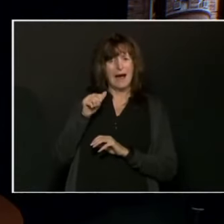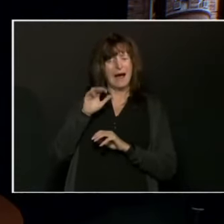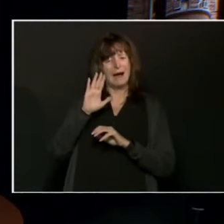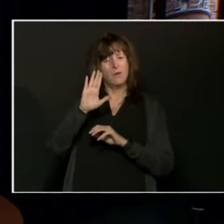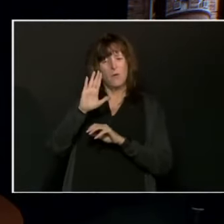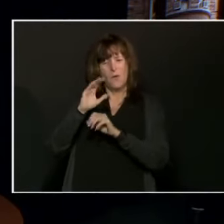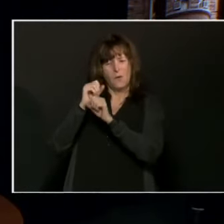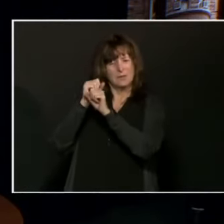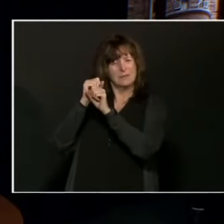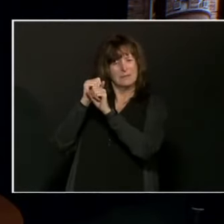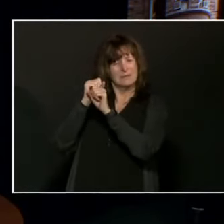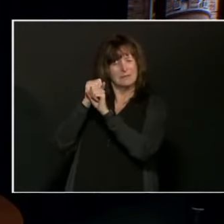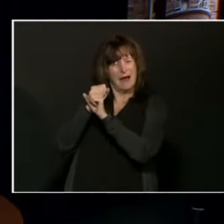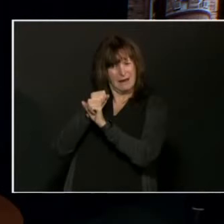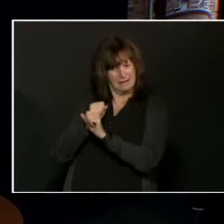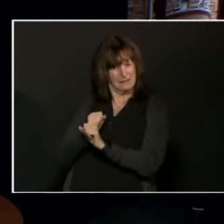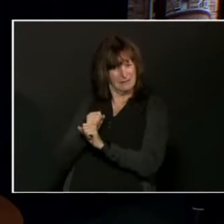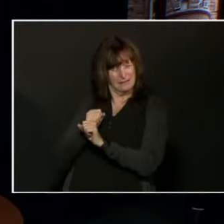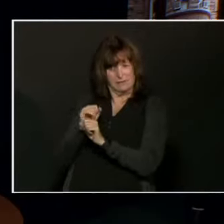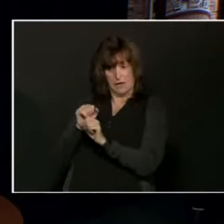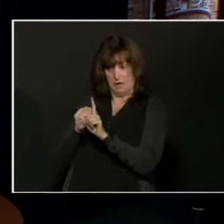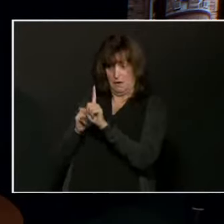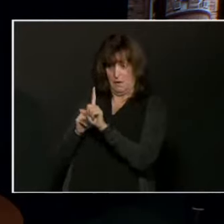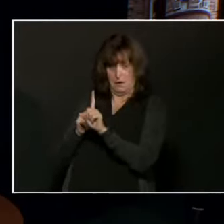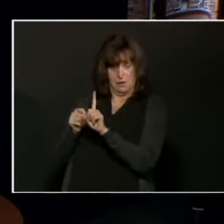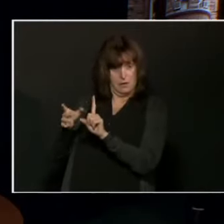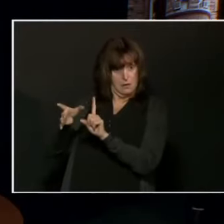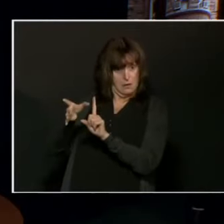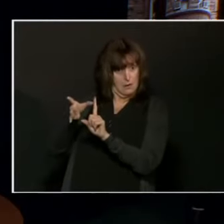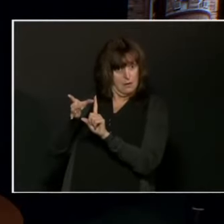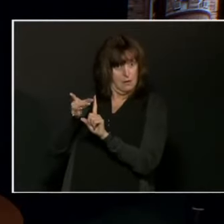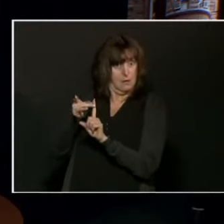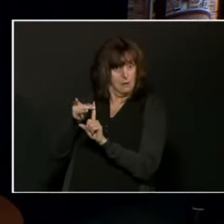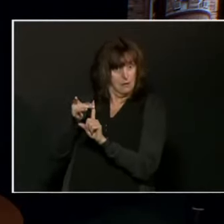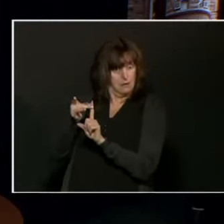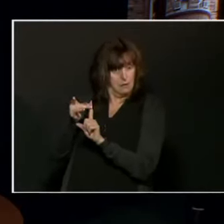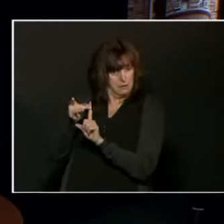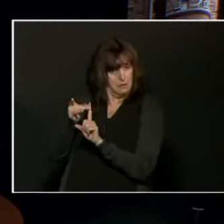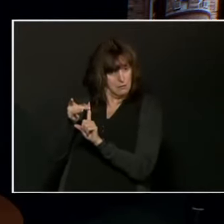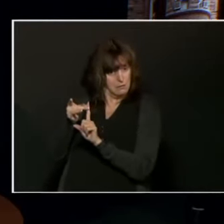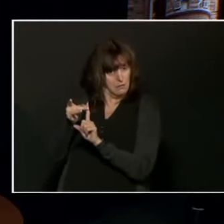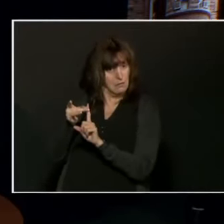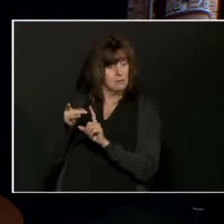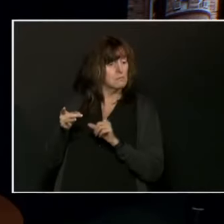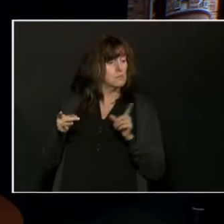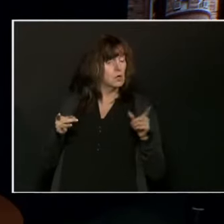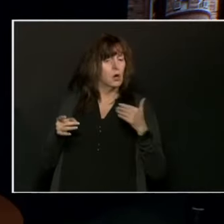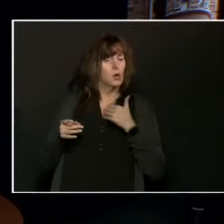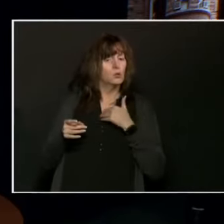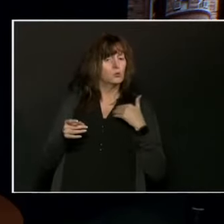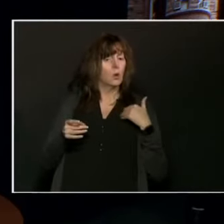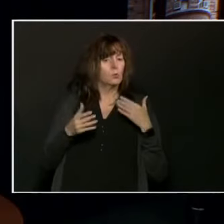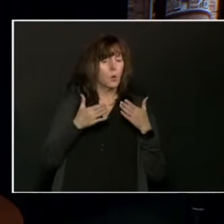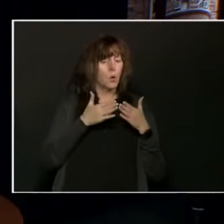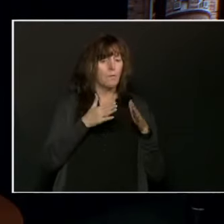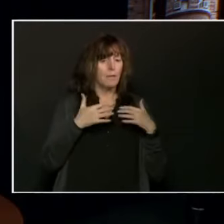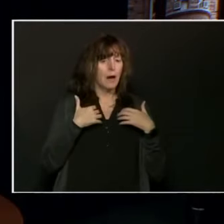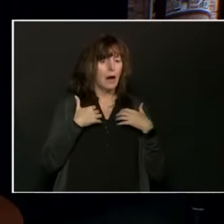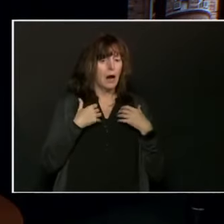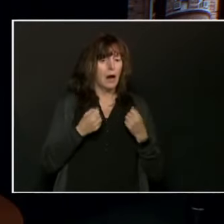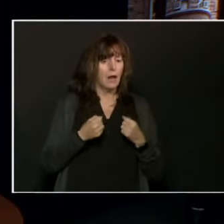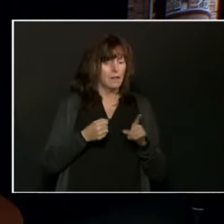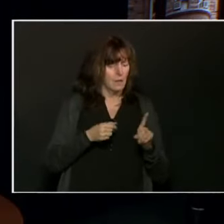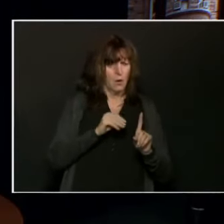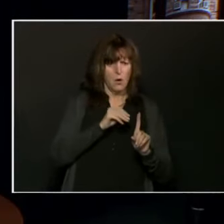DECEMBER 10th, ABOUT THE